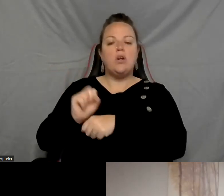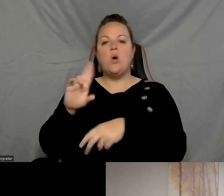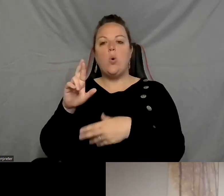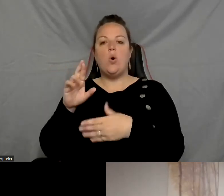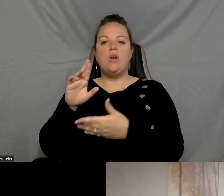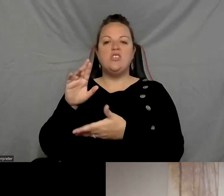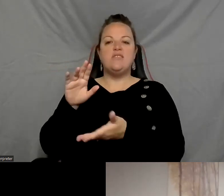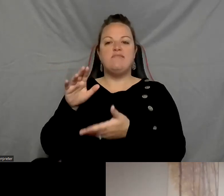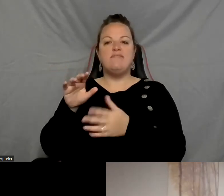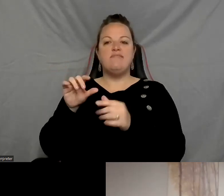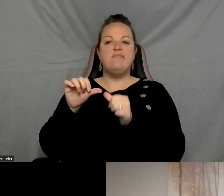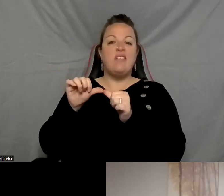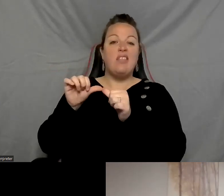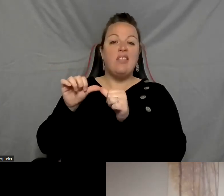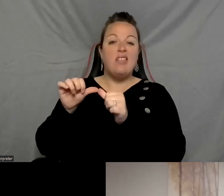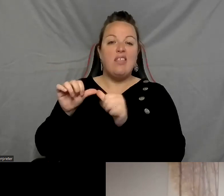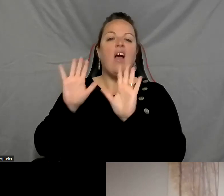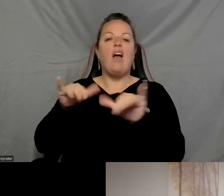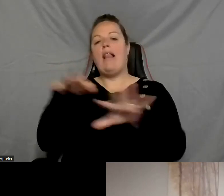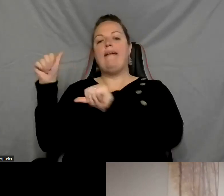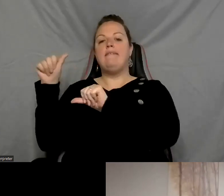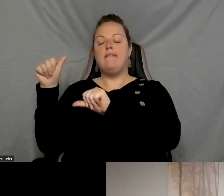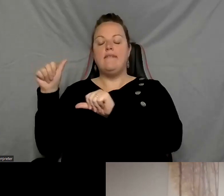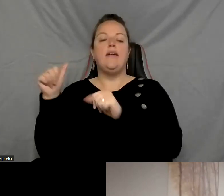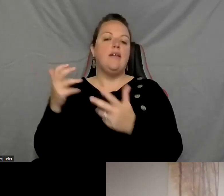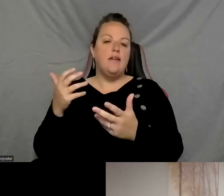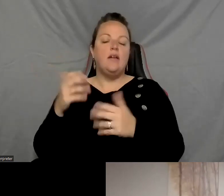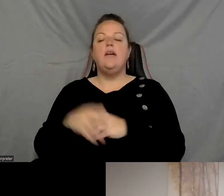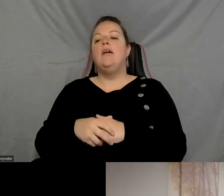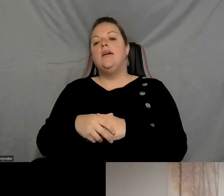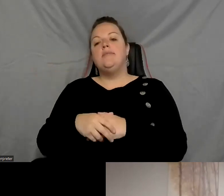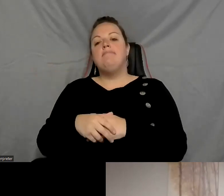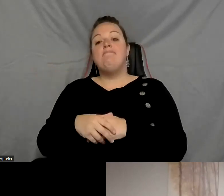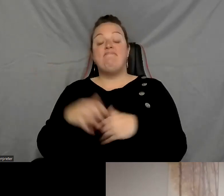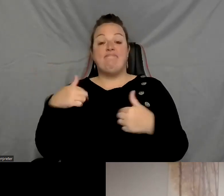help us get through until we can try to find someone. As a therapist, I've worked 3 travel